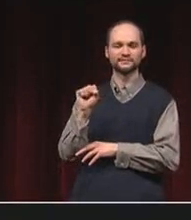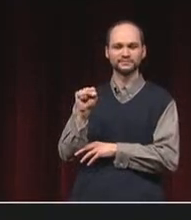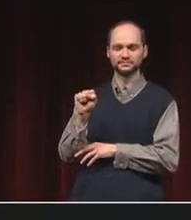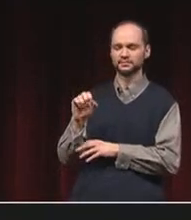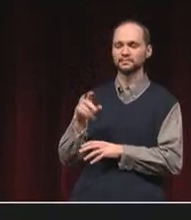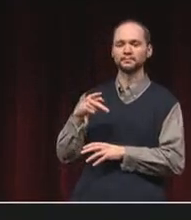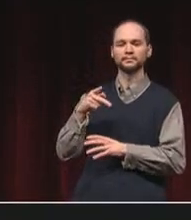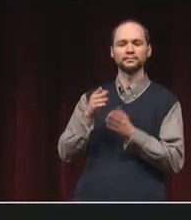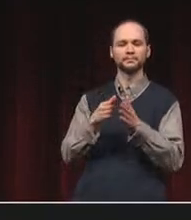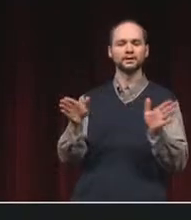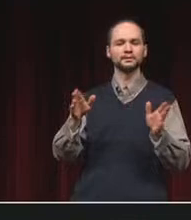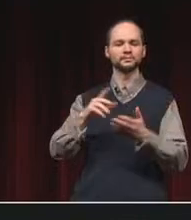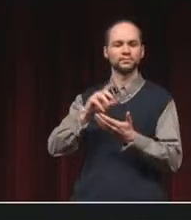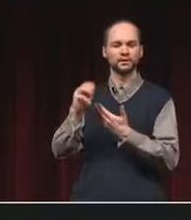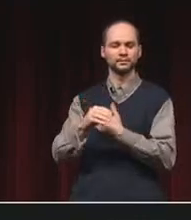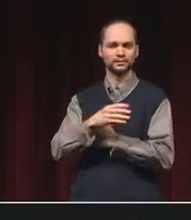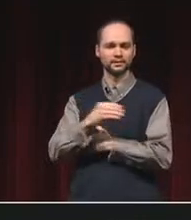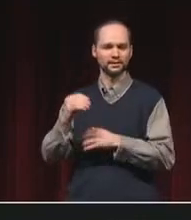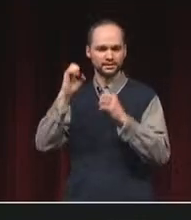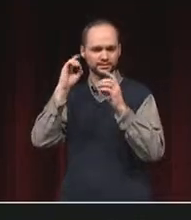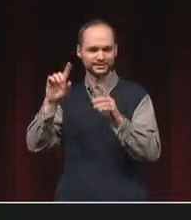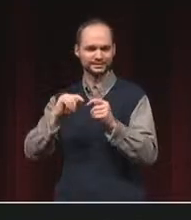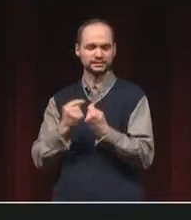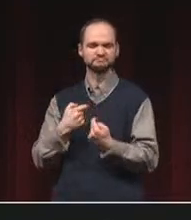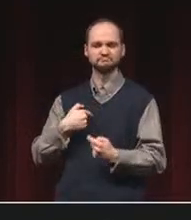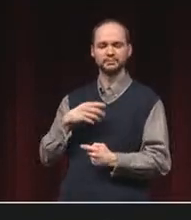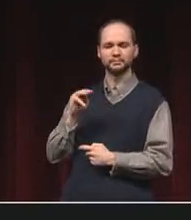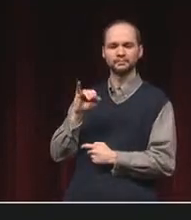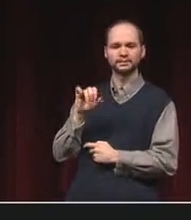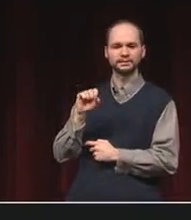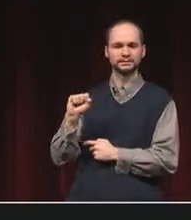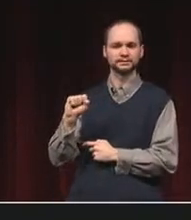My name is Missy McNatt, and I am an education specialist